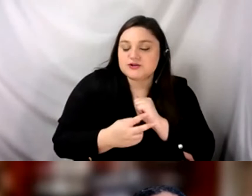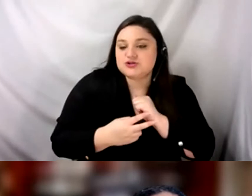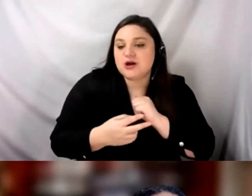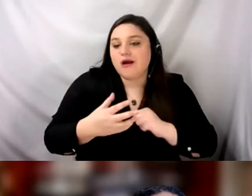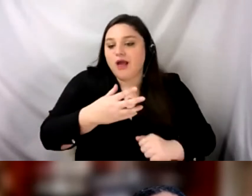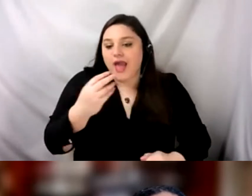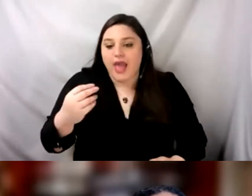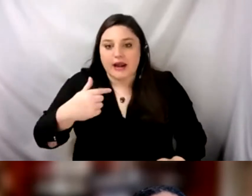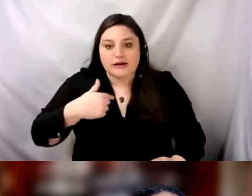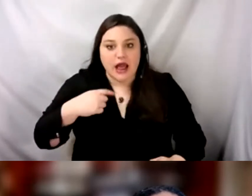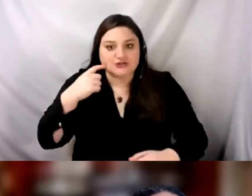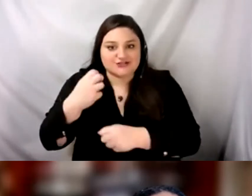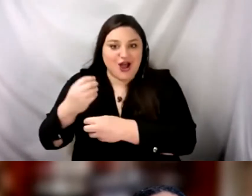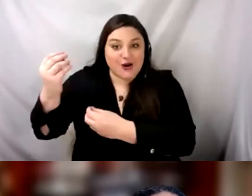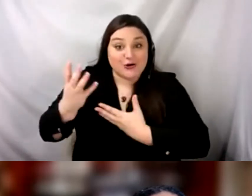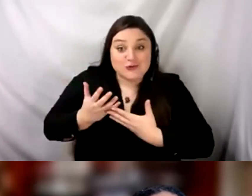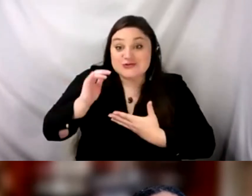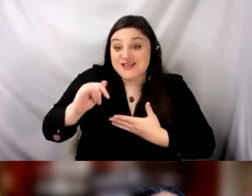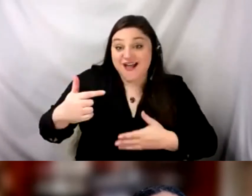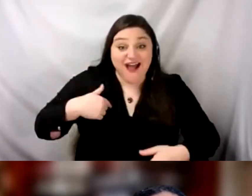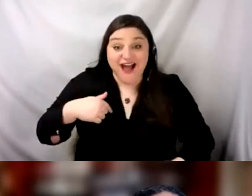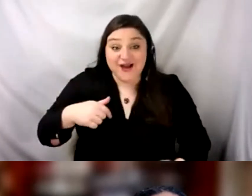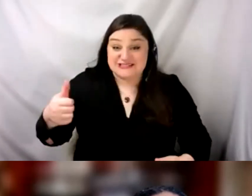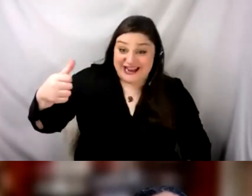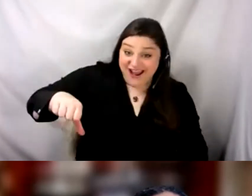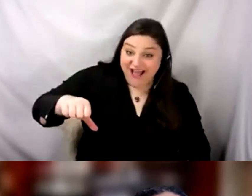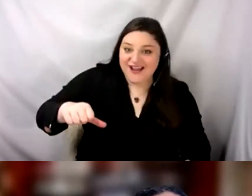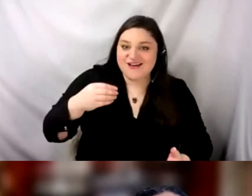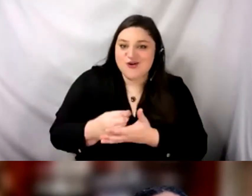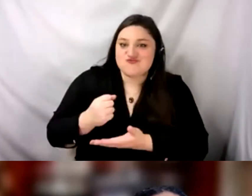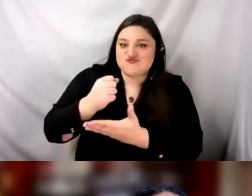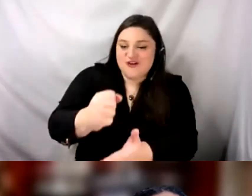a grant for $10,000 which is from